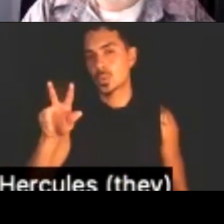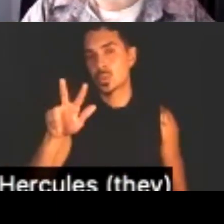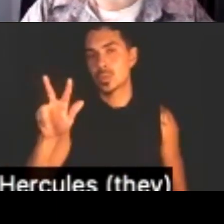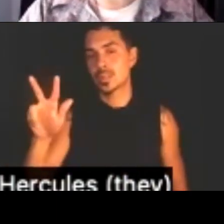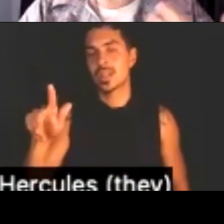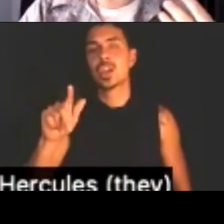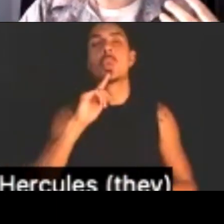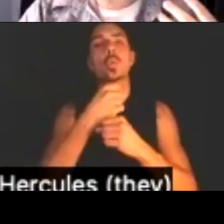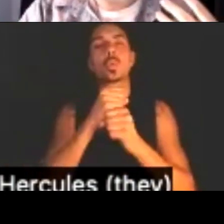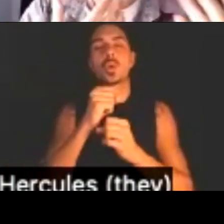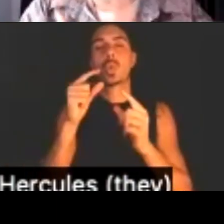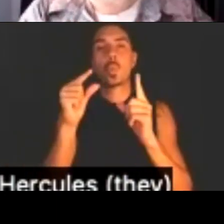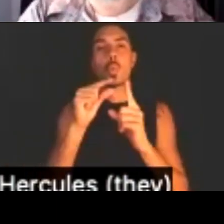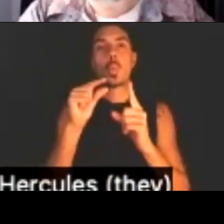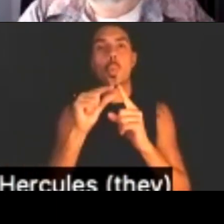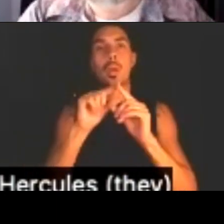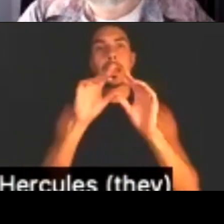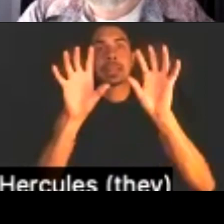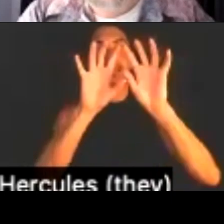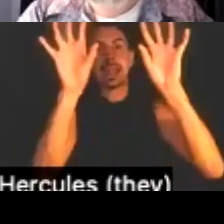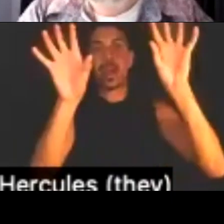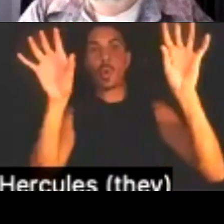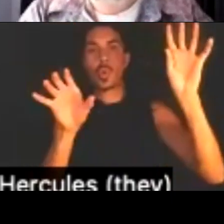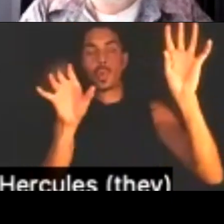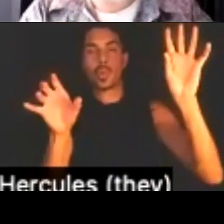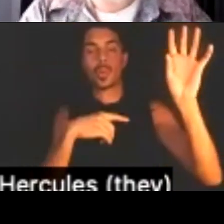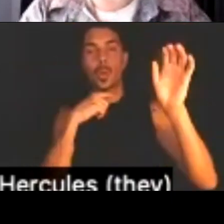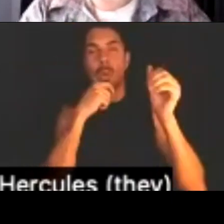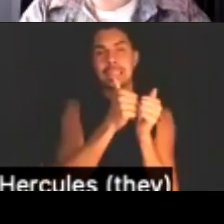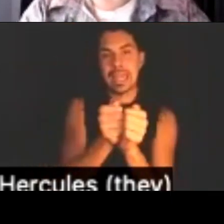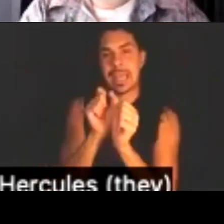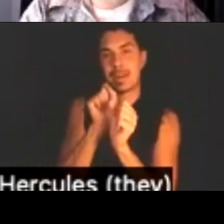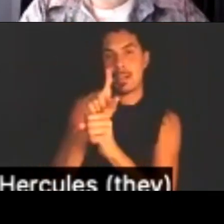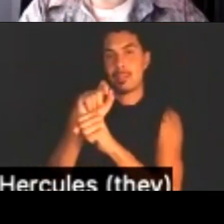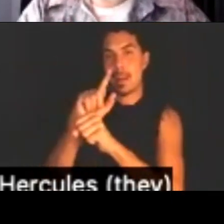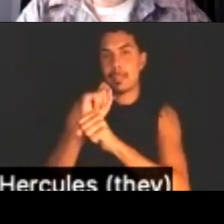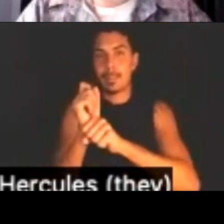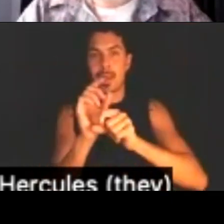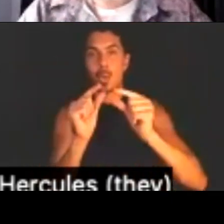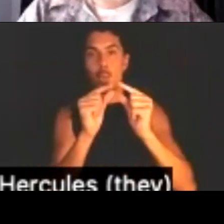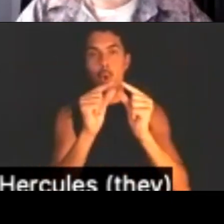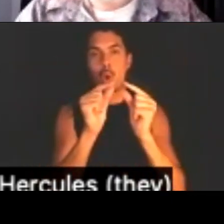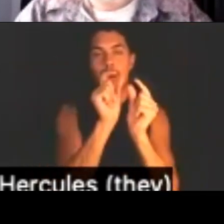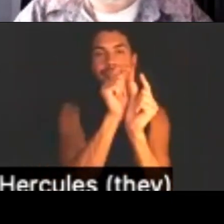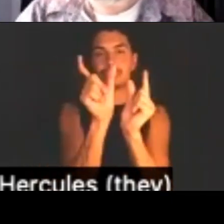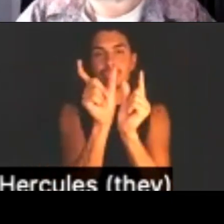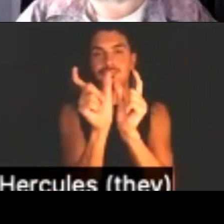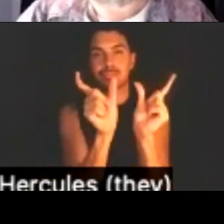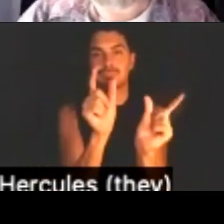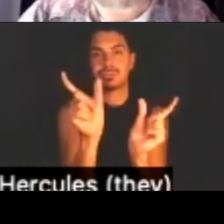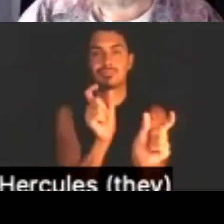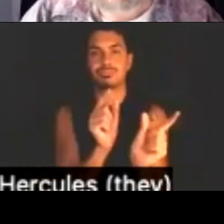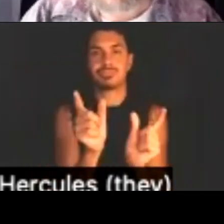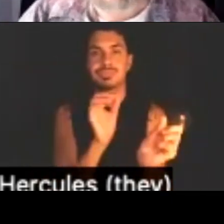So we'll share this again when we get to those slides, but we will jointly create some brainstorms